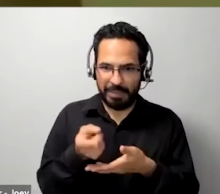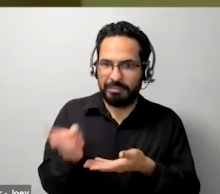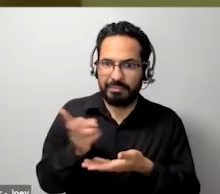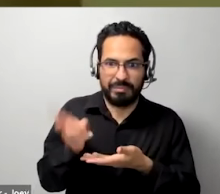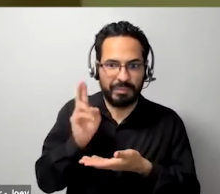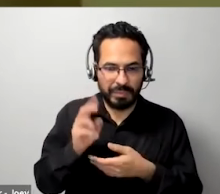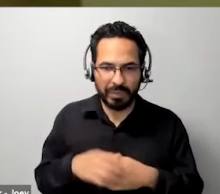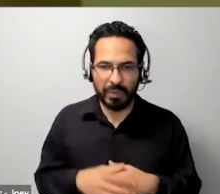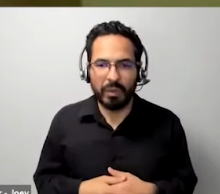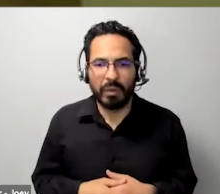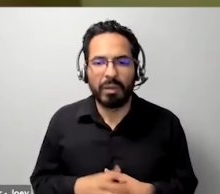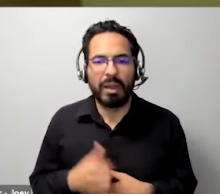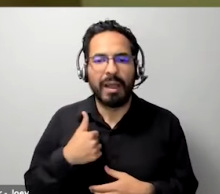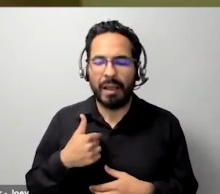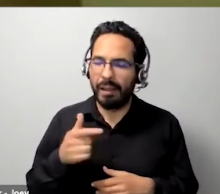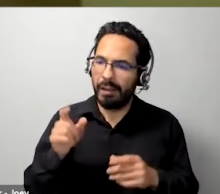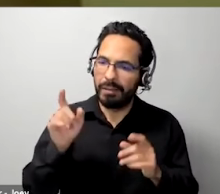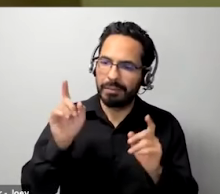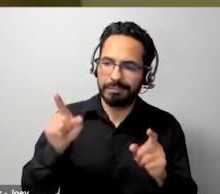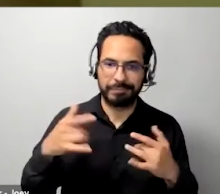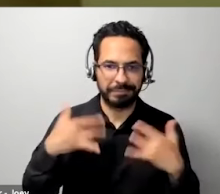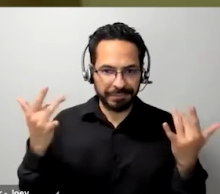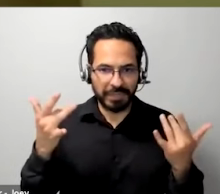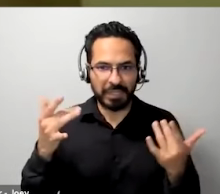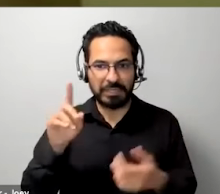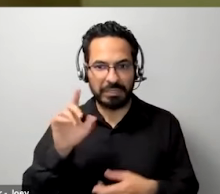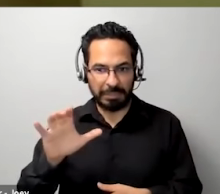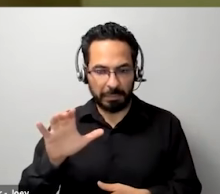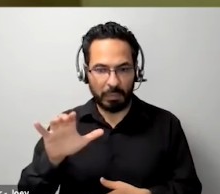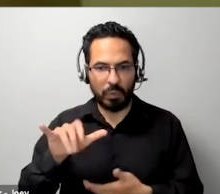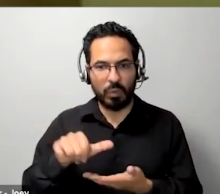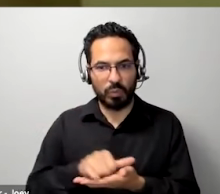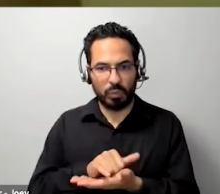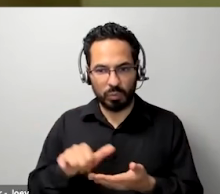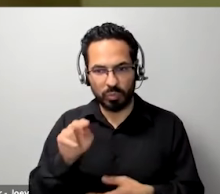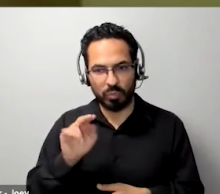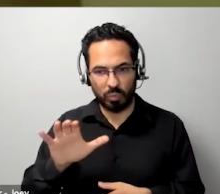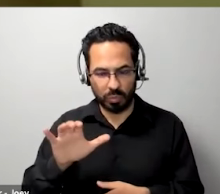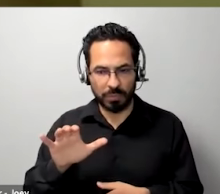I was doing a speaking event in December in New York City, and I was able to meet this wonderful woman,